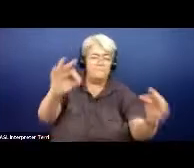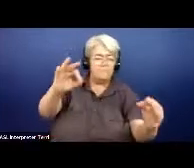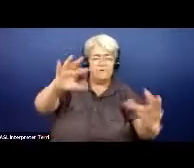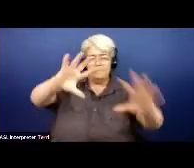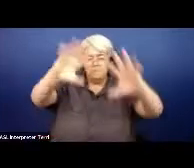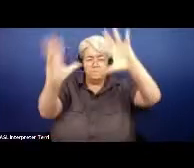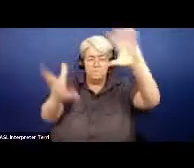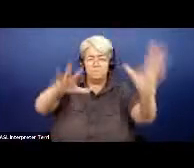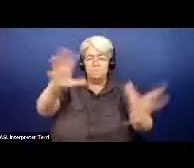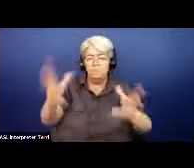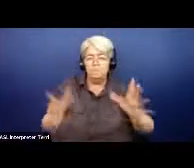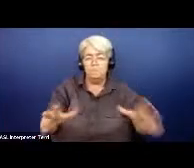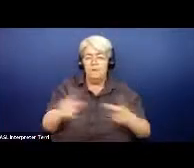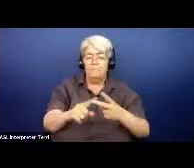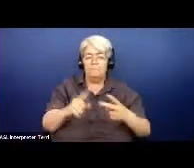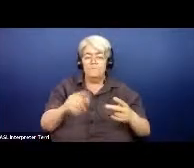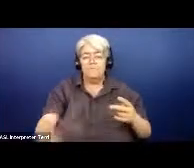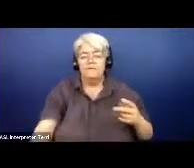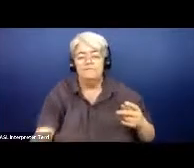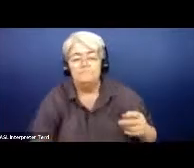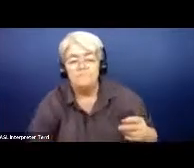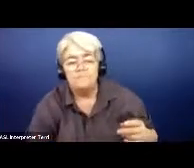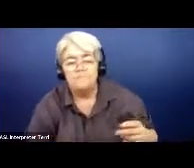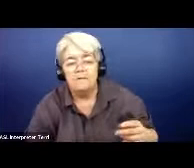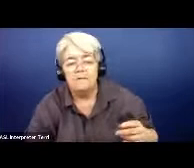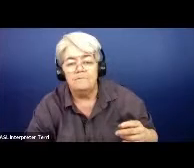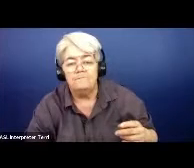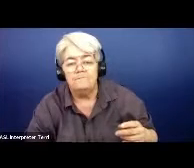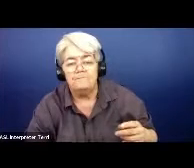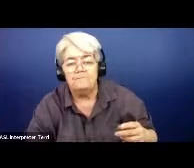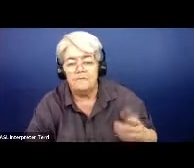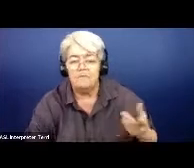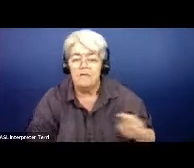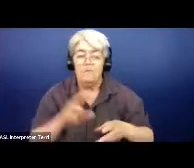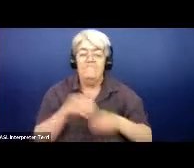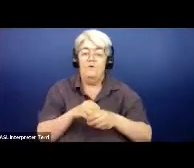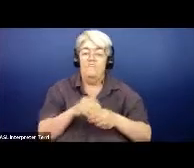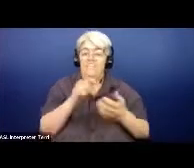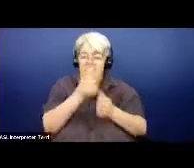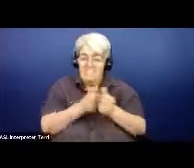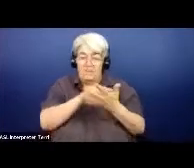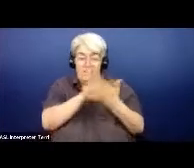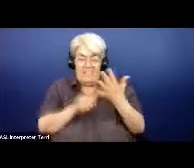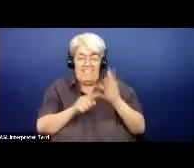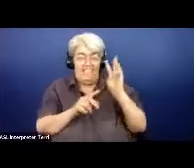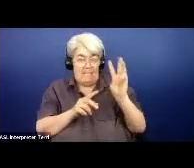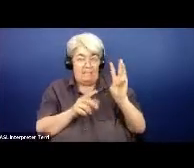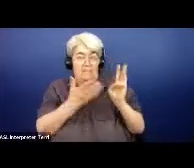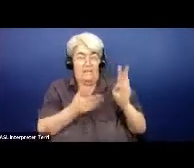and substantive protocol it would involve each of these six areas. First we would start with training and educating